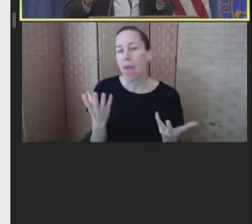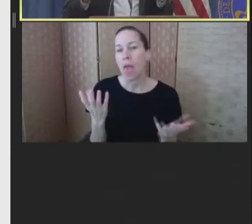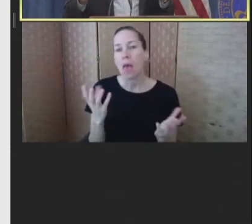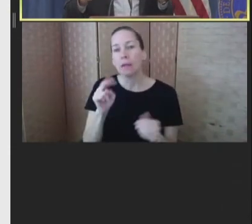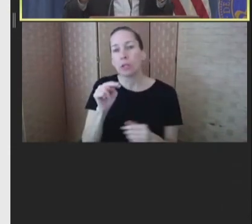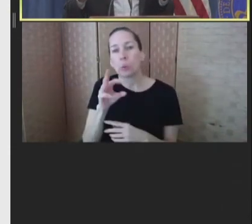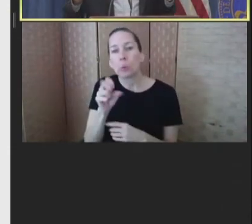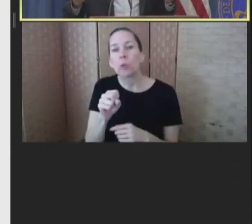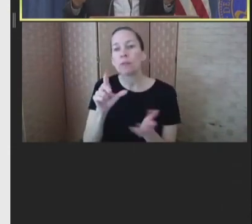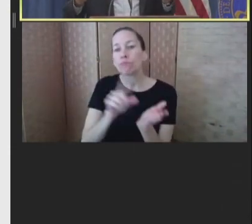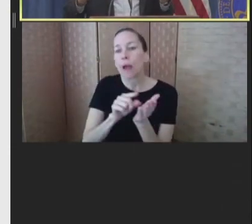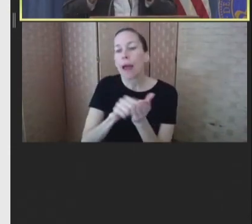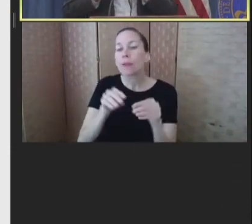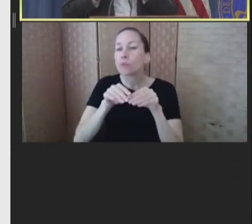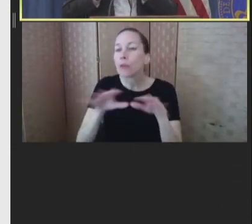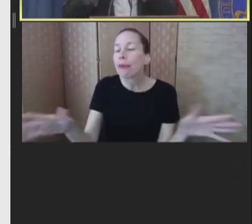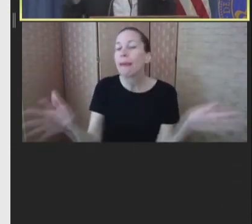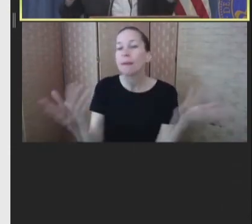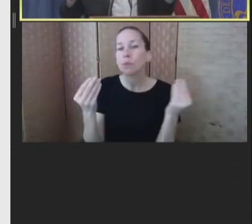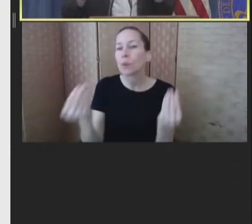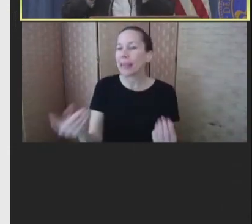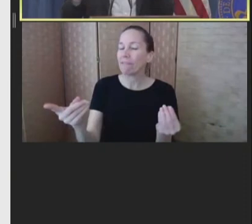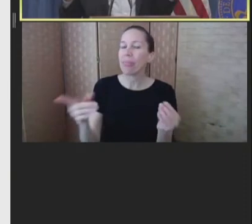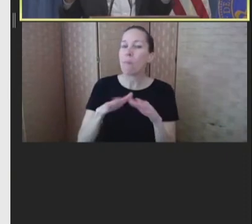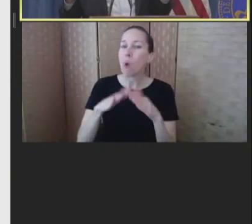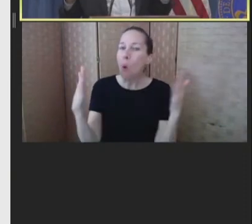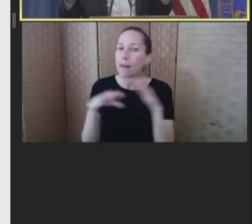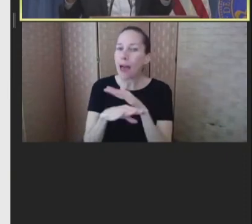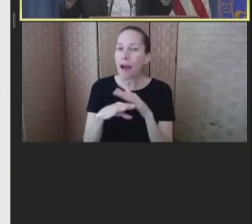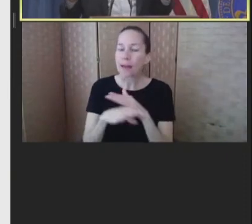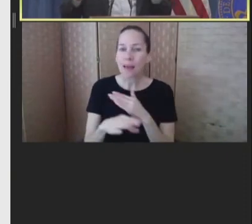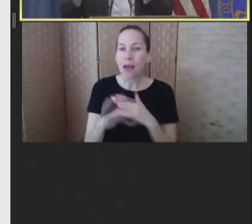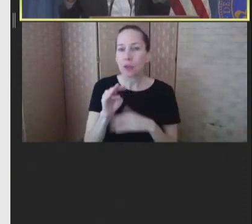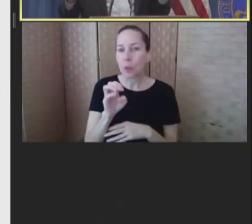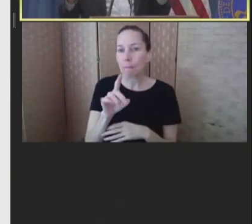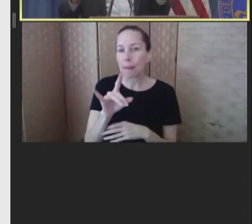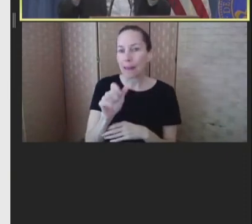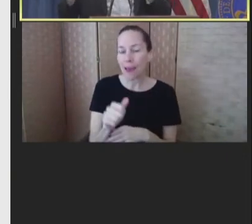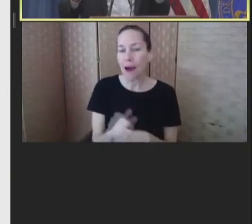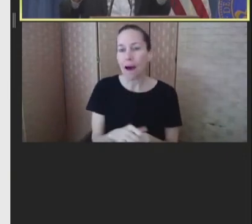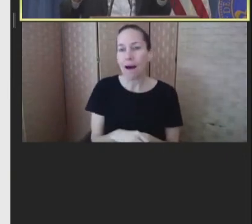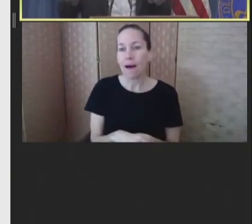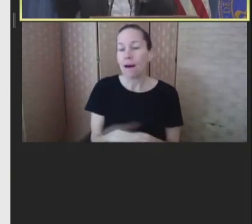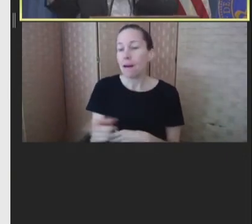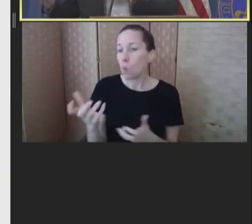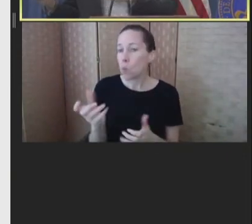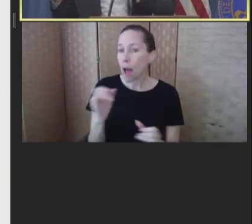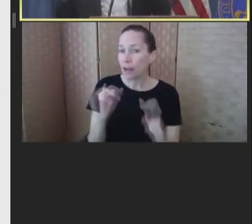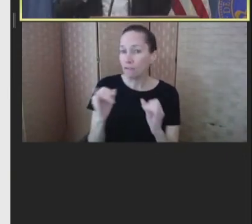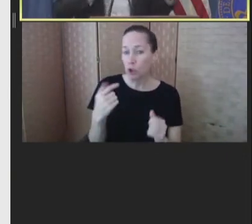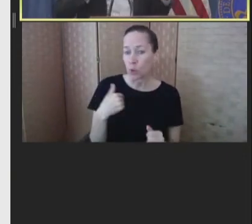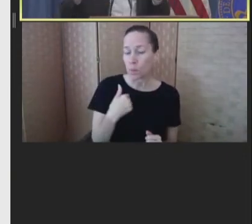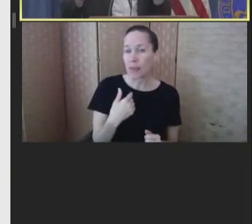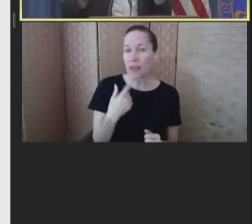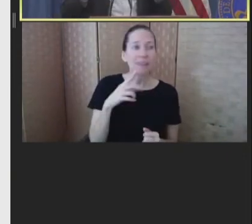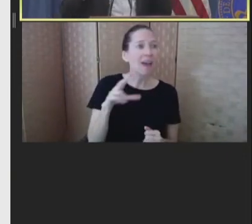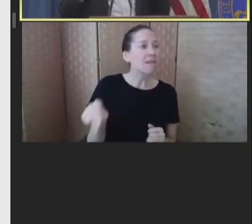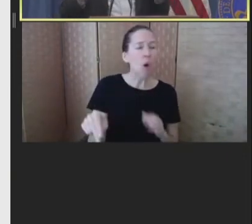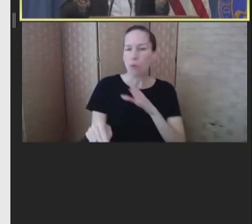access to the media, like basically never say no to an interview. Doesn't matter how small, doesn't matter who it is, doesn't matter if it's conservative. Look, whatever it is, talk.